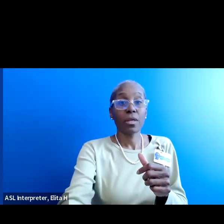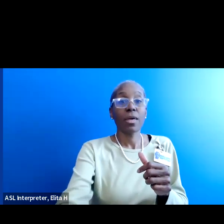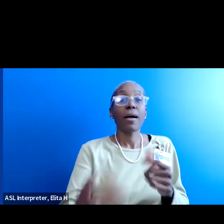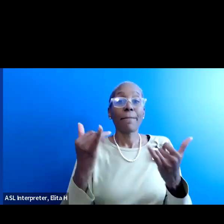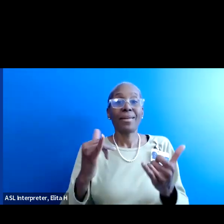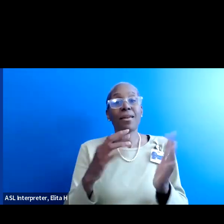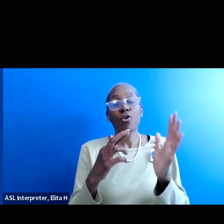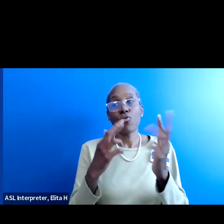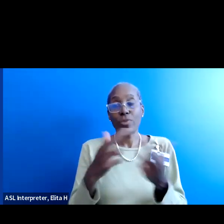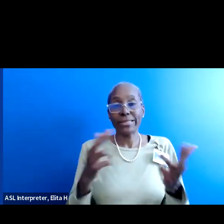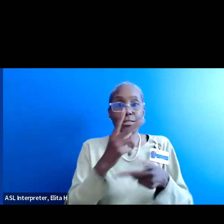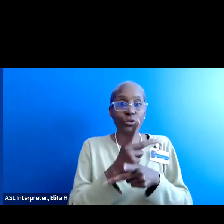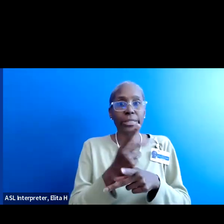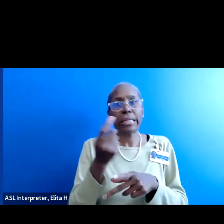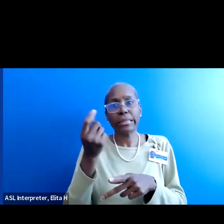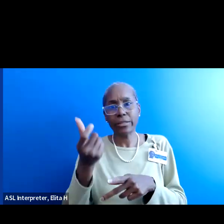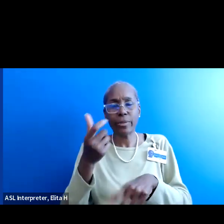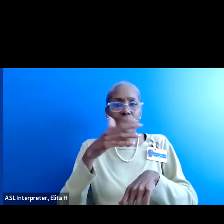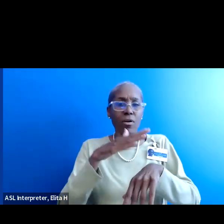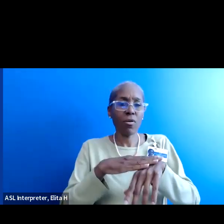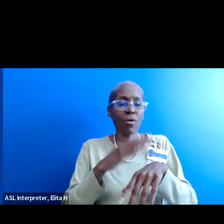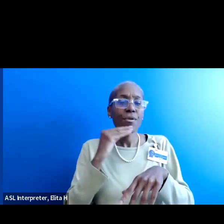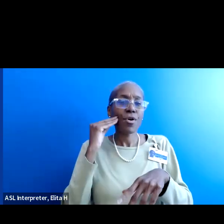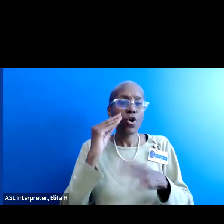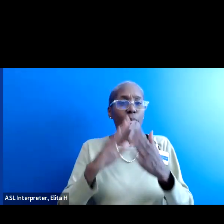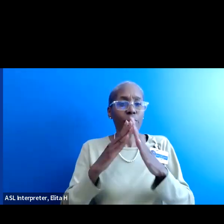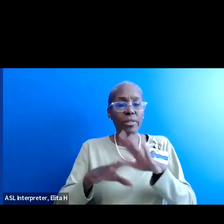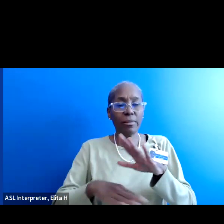communities and a little bit in home and community based services as well.